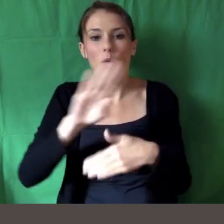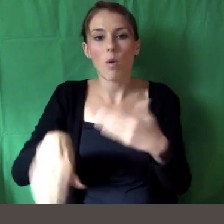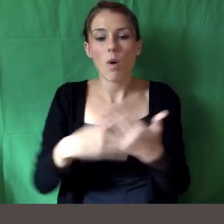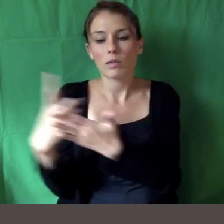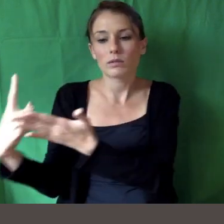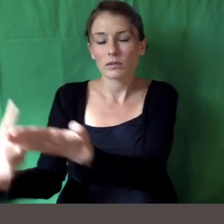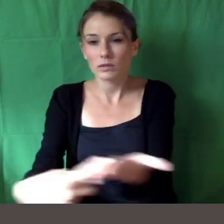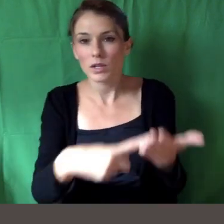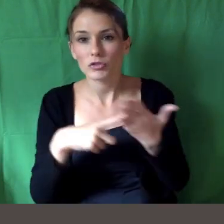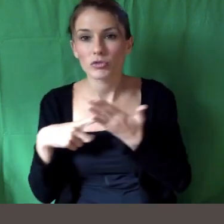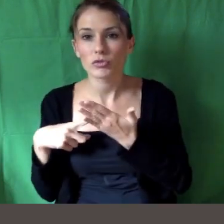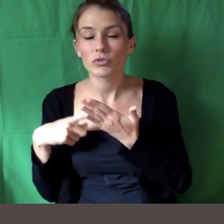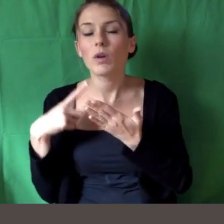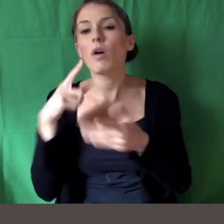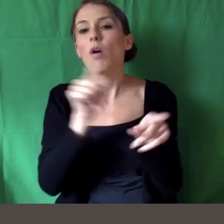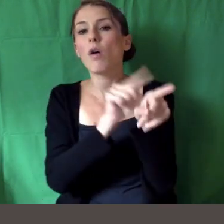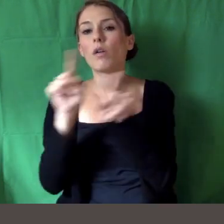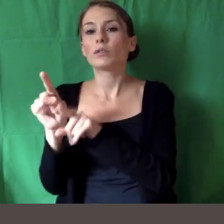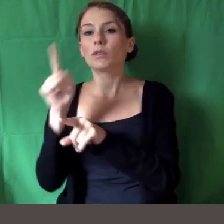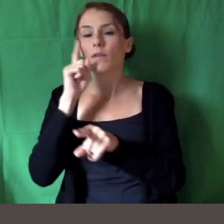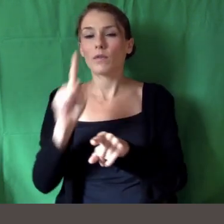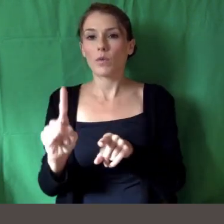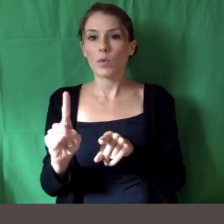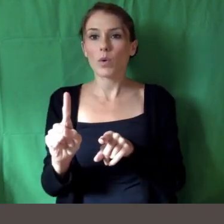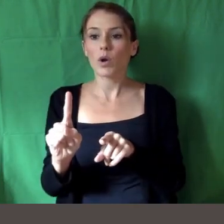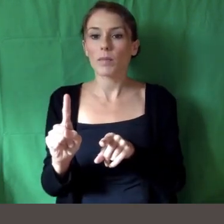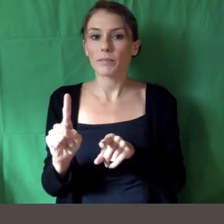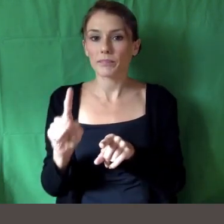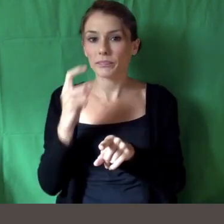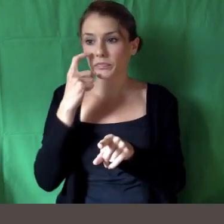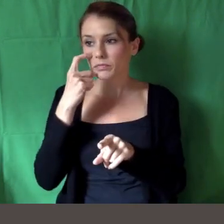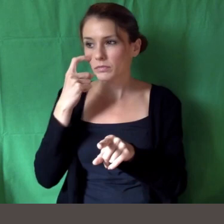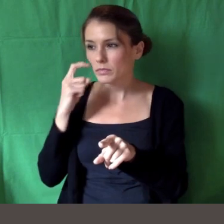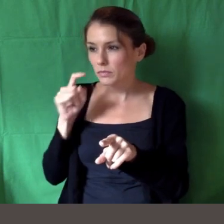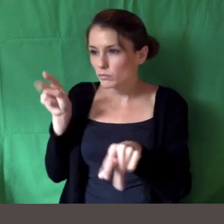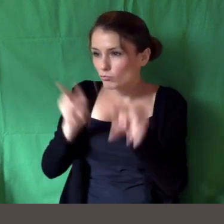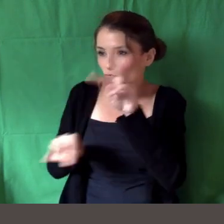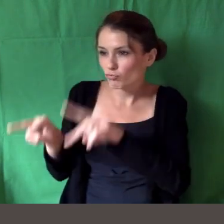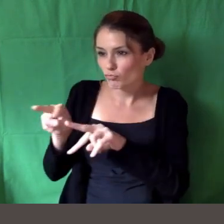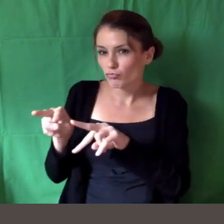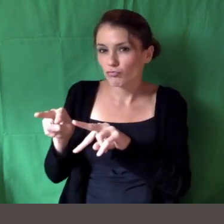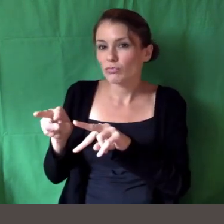discussions and also for building the consensus about this feature.